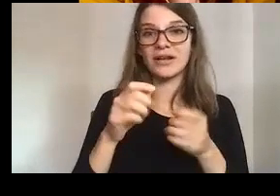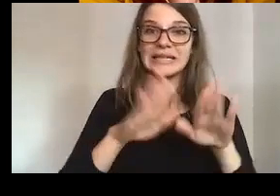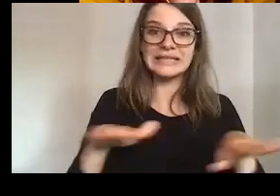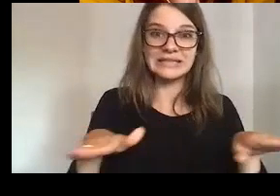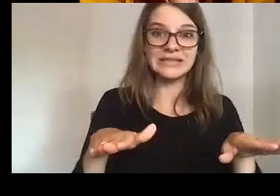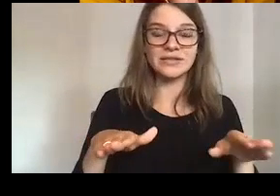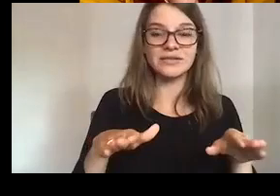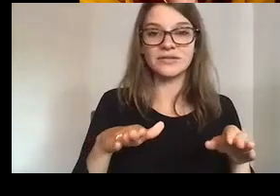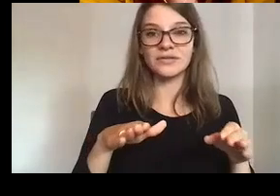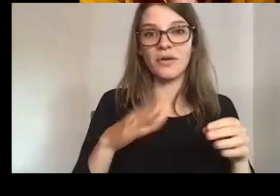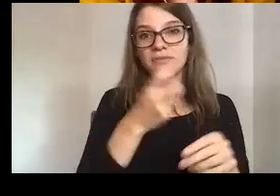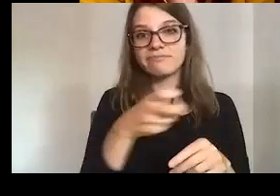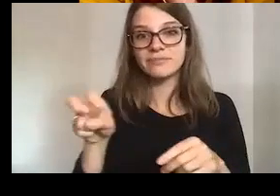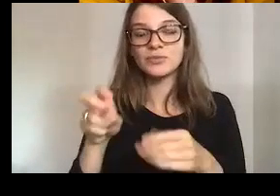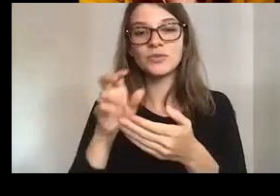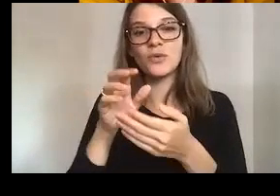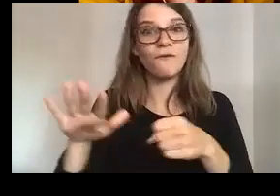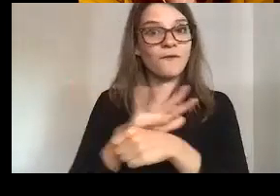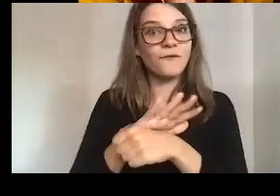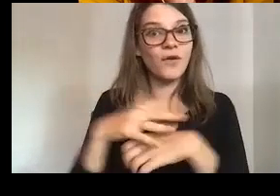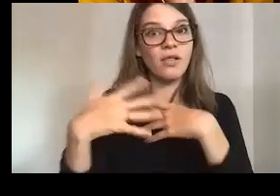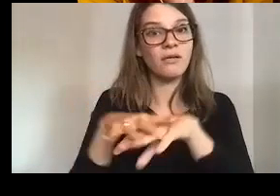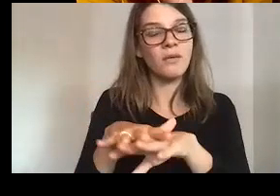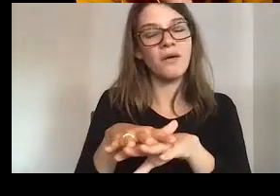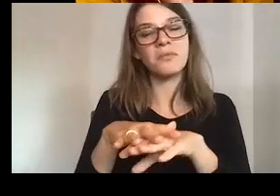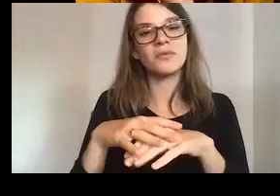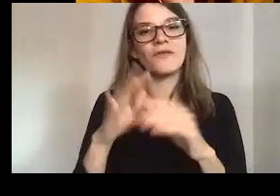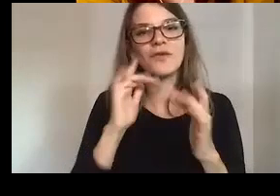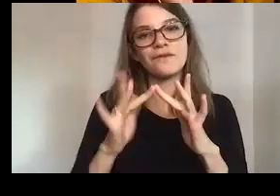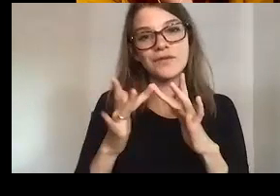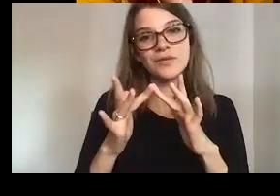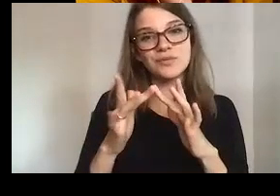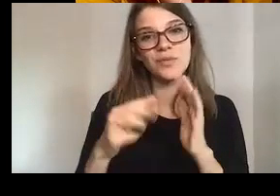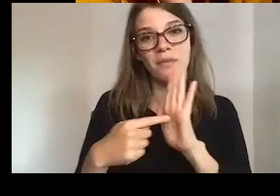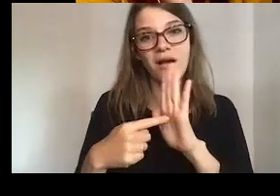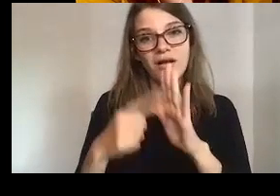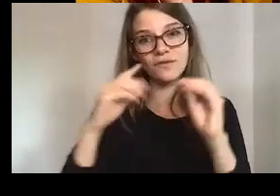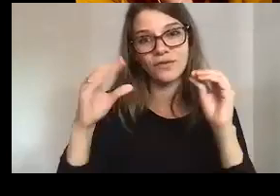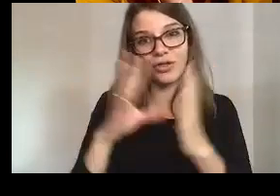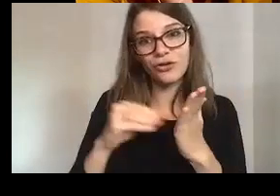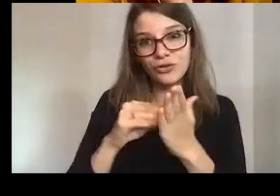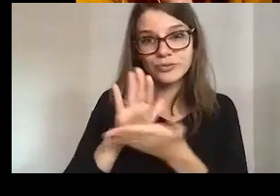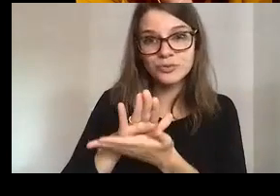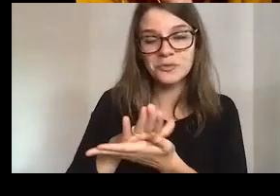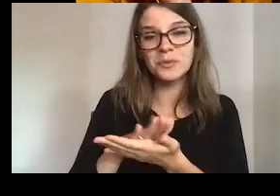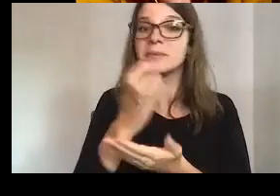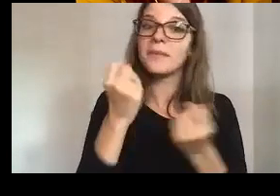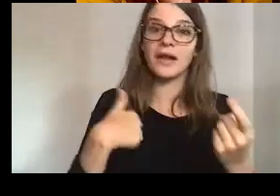to full or hybrid models of virtual learning many of us have been or still are working from home